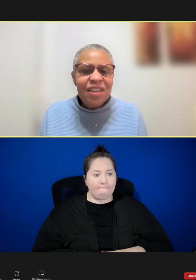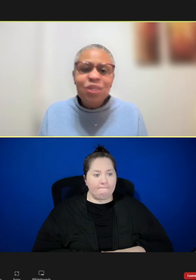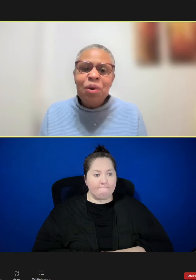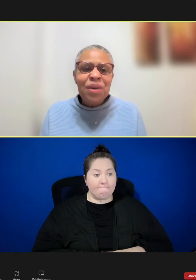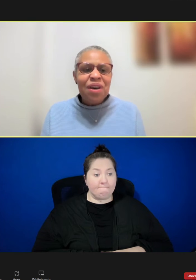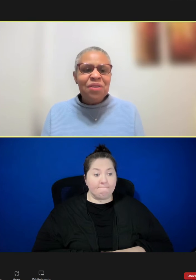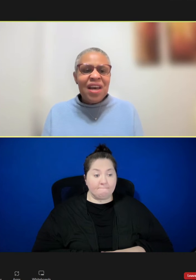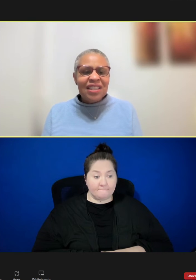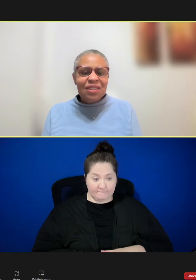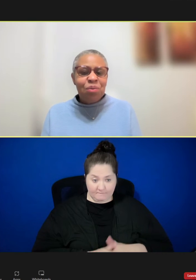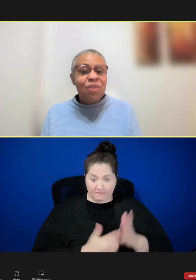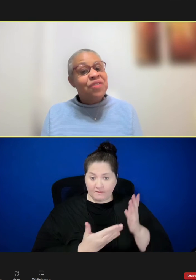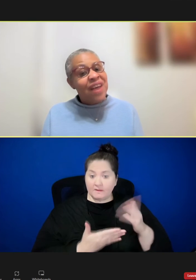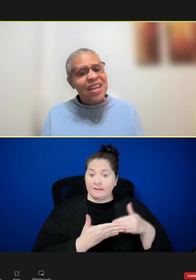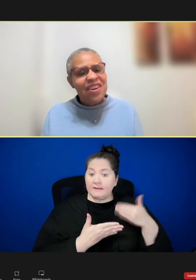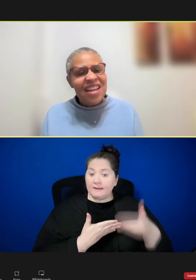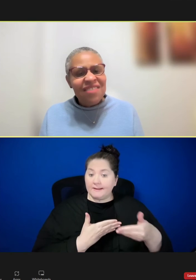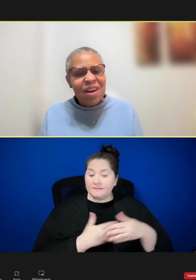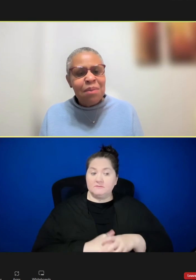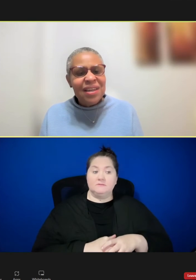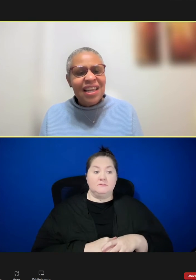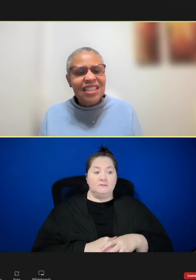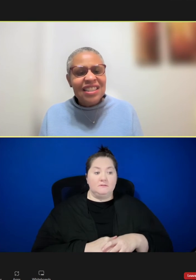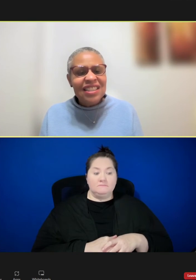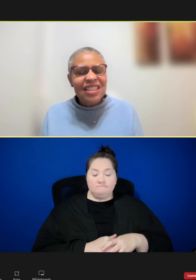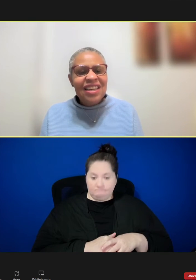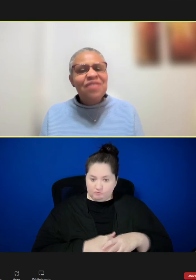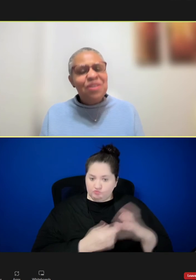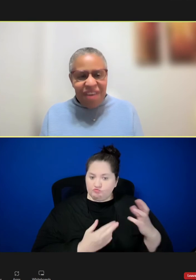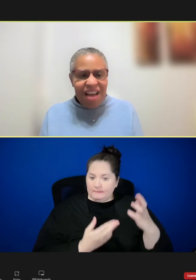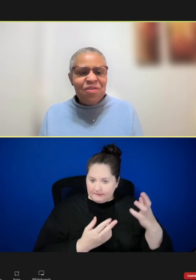Here's where we go next. Where we find our recommendations,